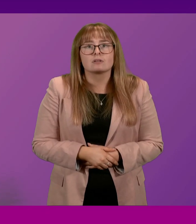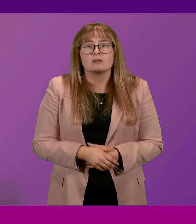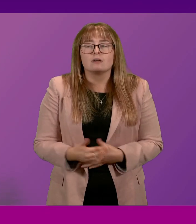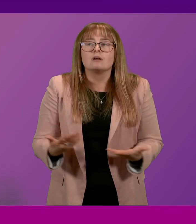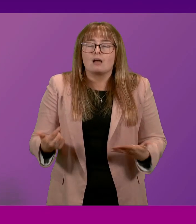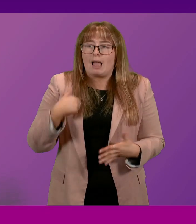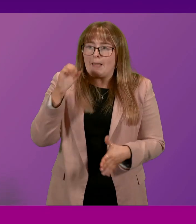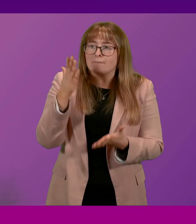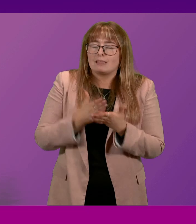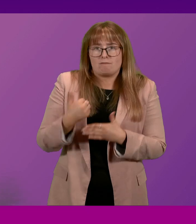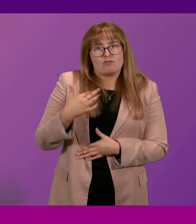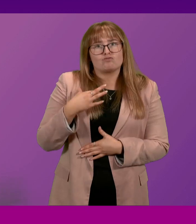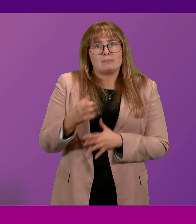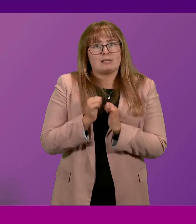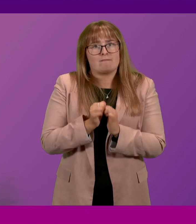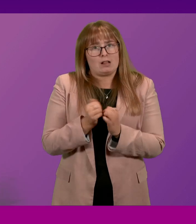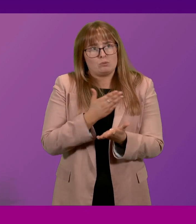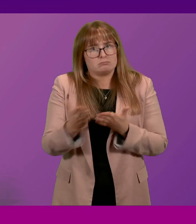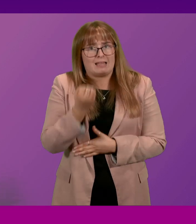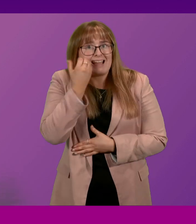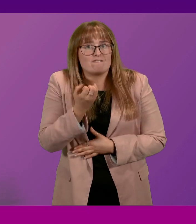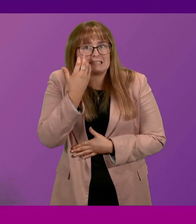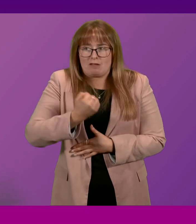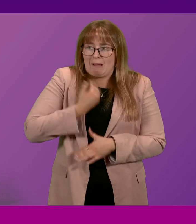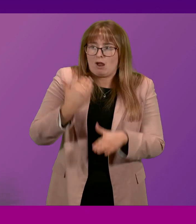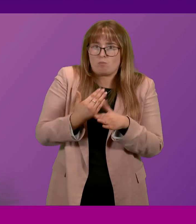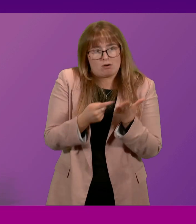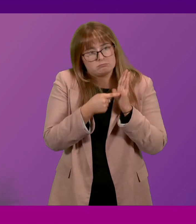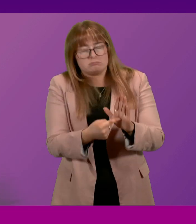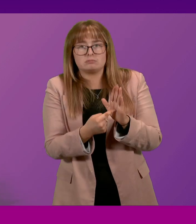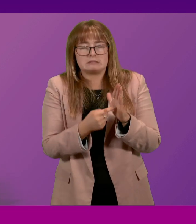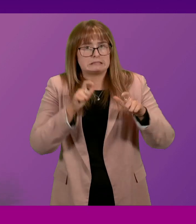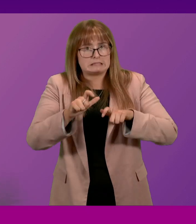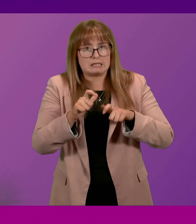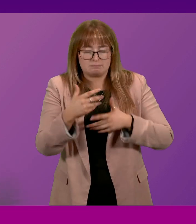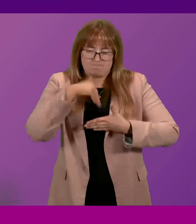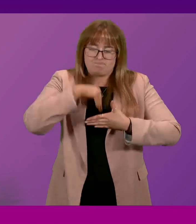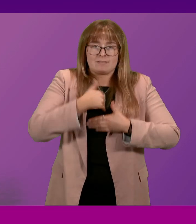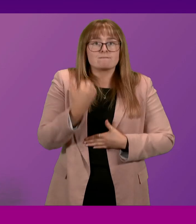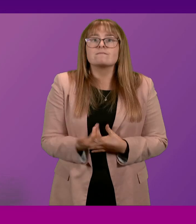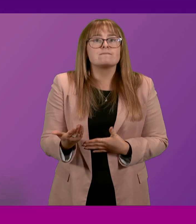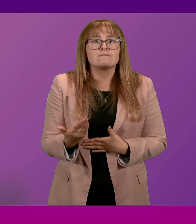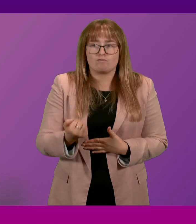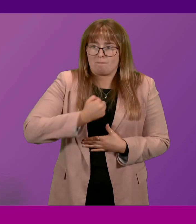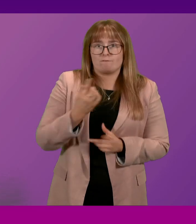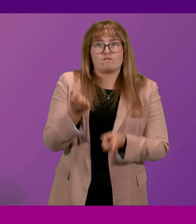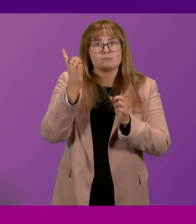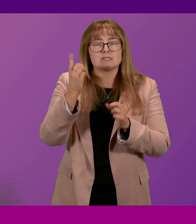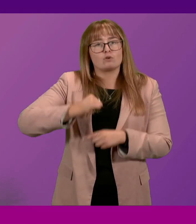I believe that I represent those values every day in all my actions as First Minister of Scotland.